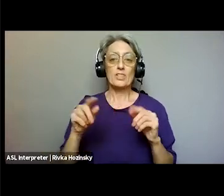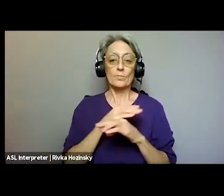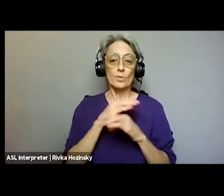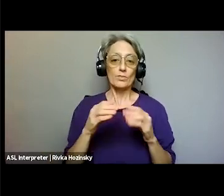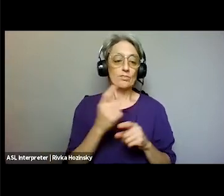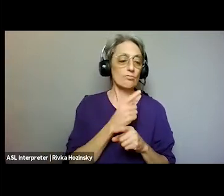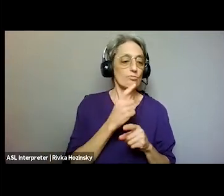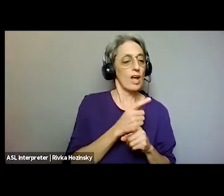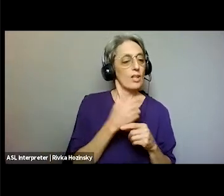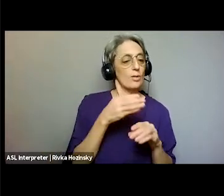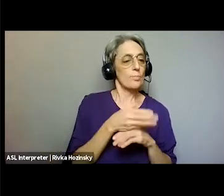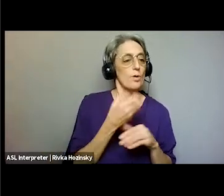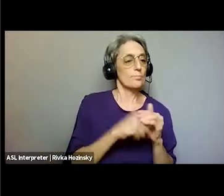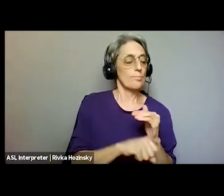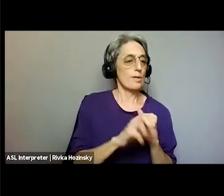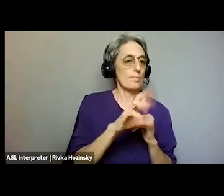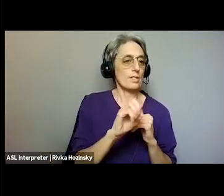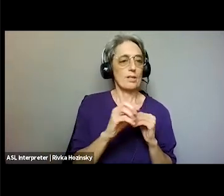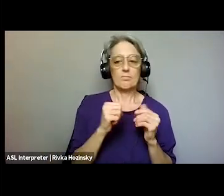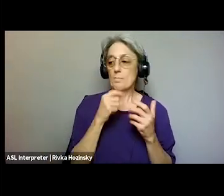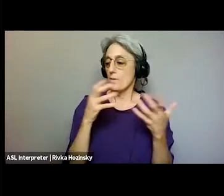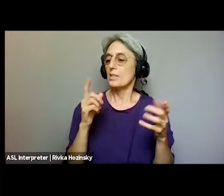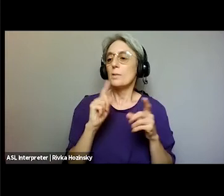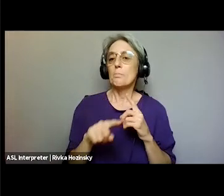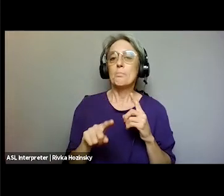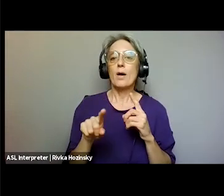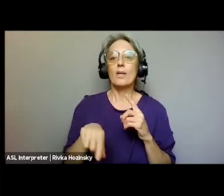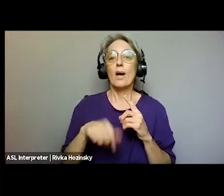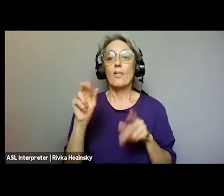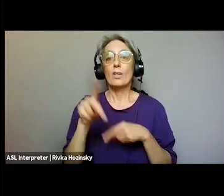that there's a need that's being shuffled to these other types of health care services.